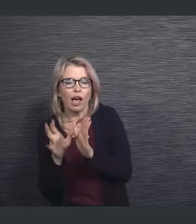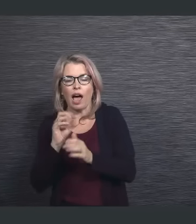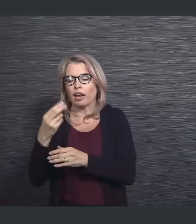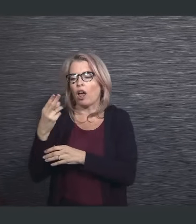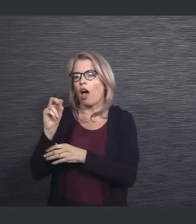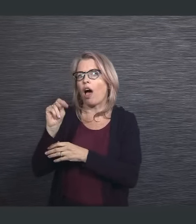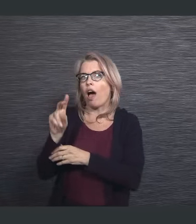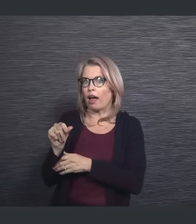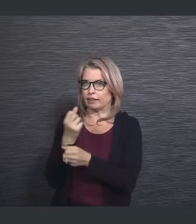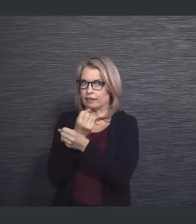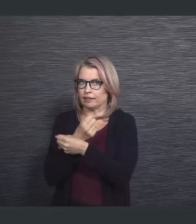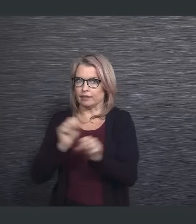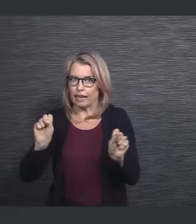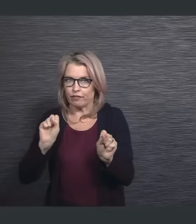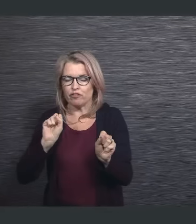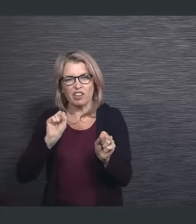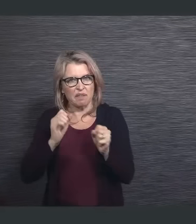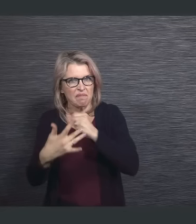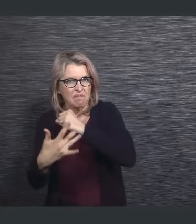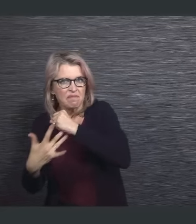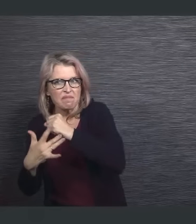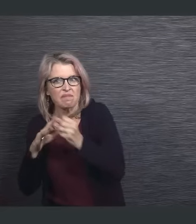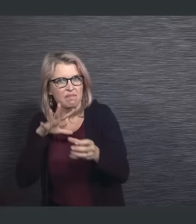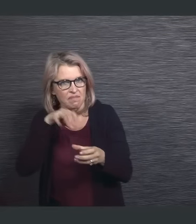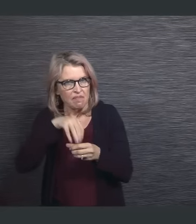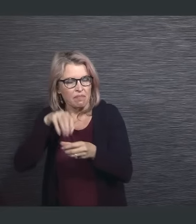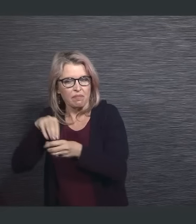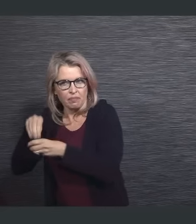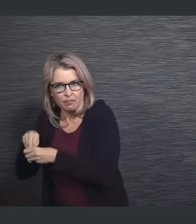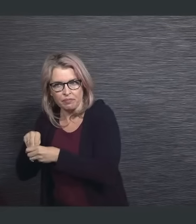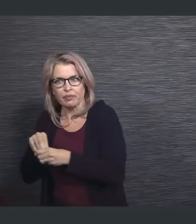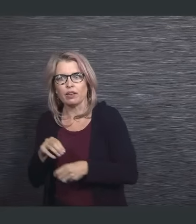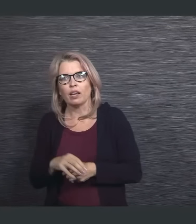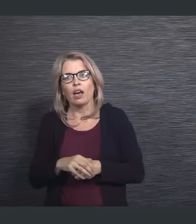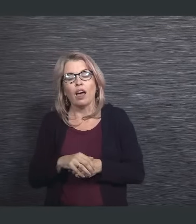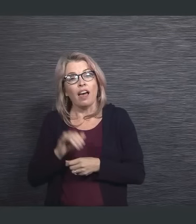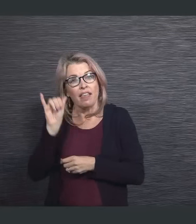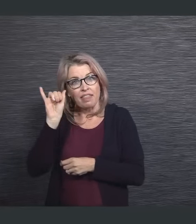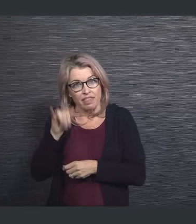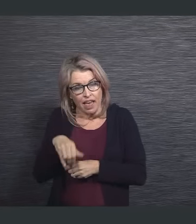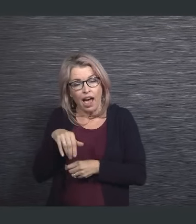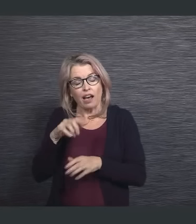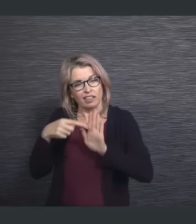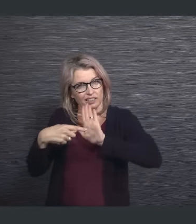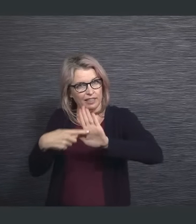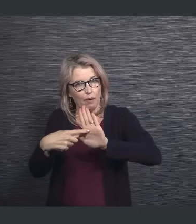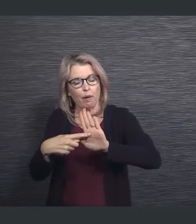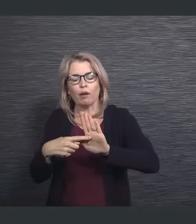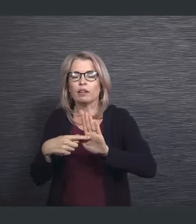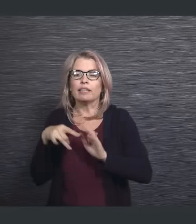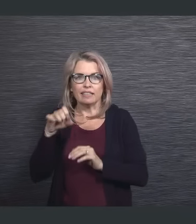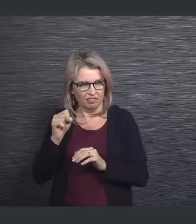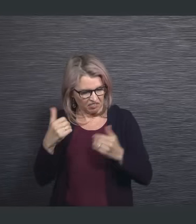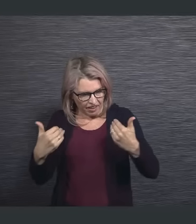along with other intelligent technologies. This prototype is equipped with a total